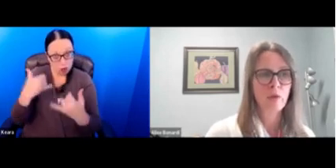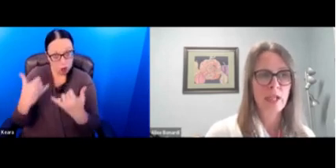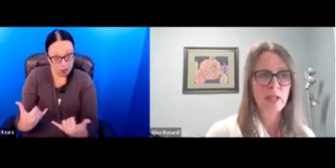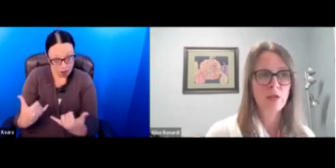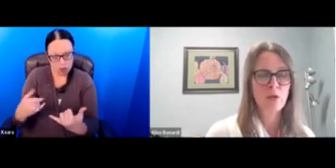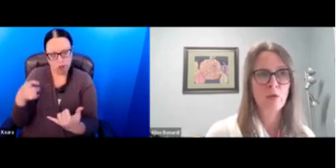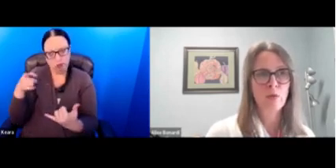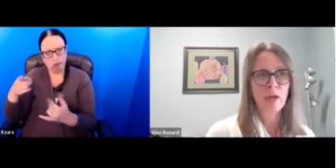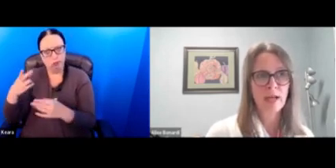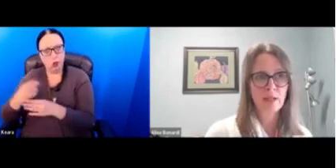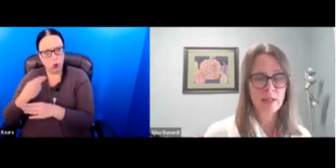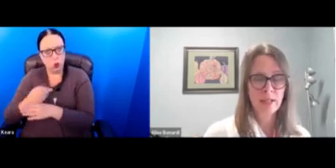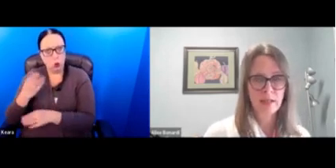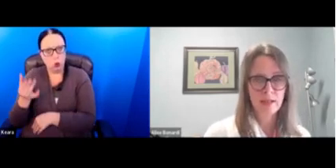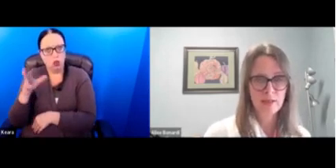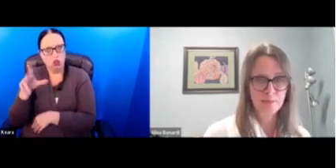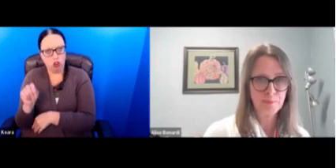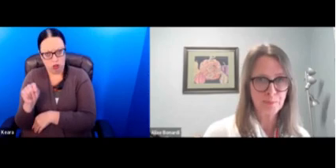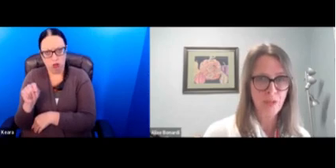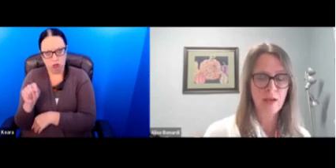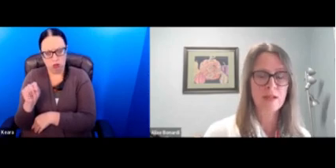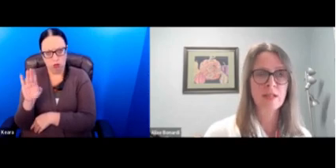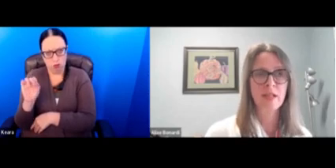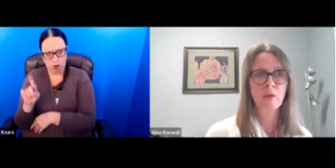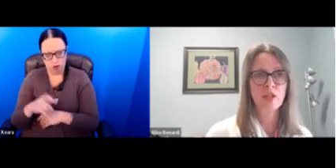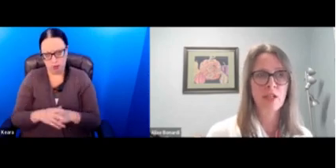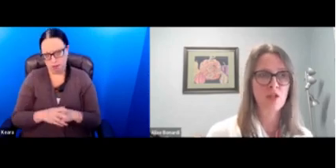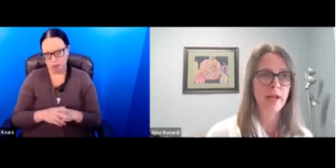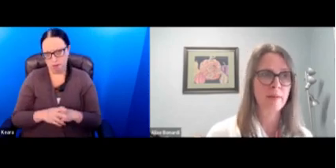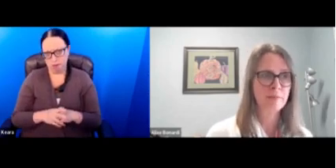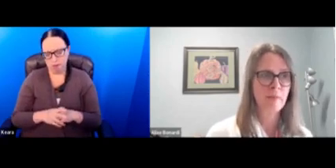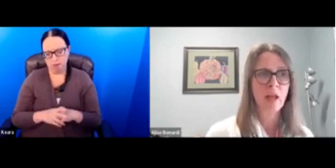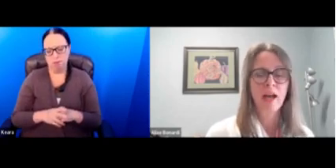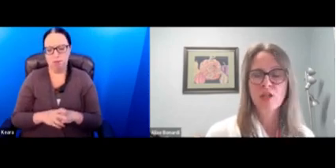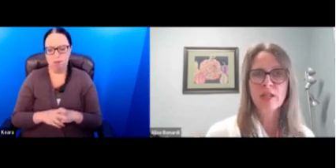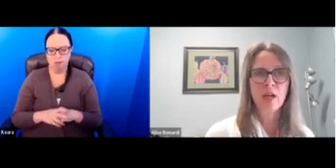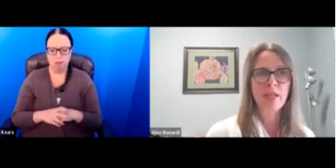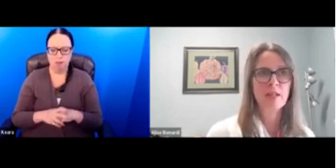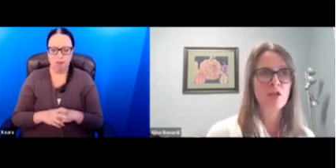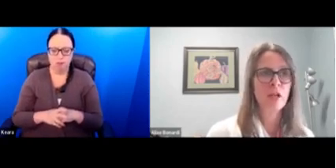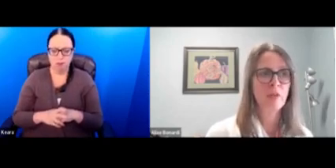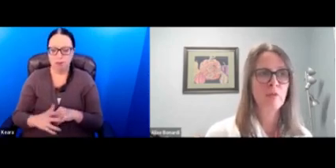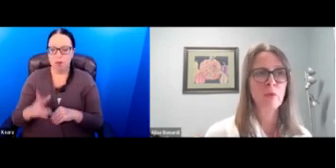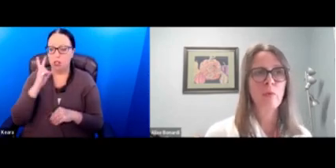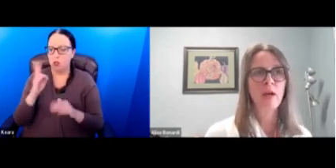will need to to send this to send a question in chat. I just saw a message come through